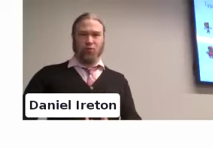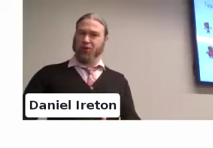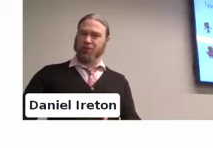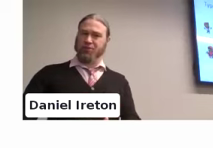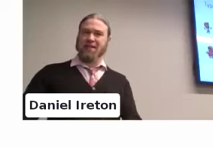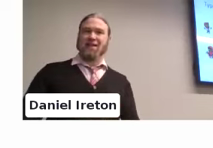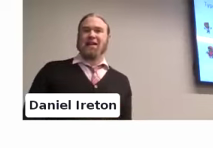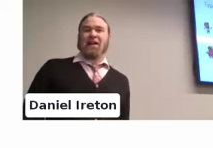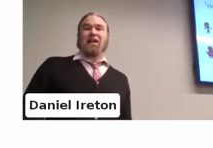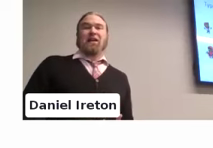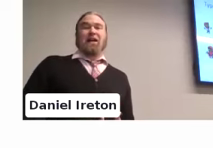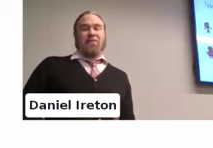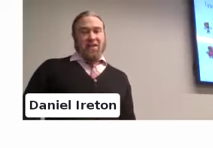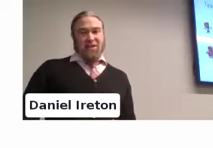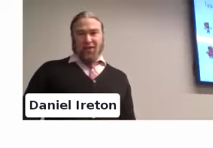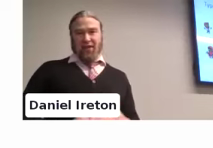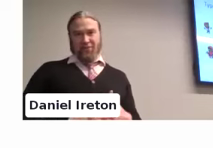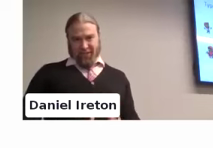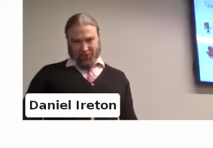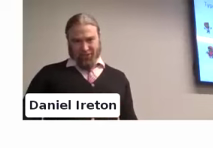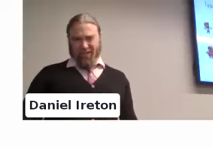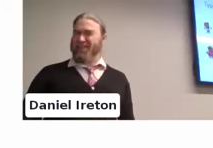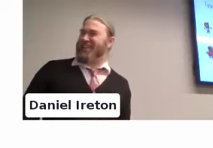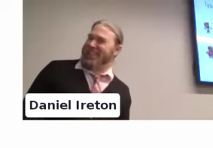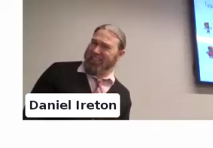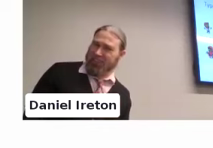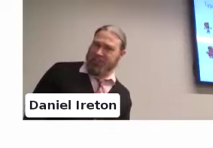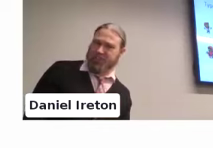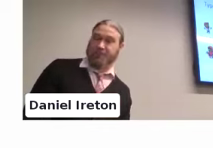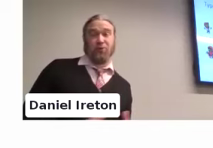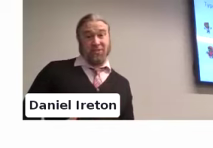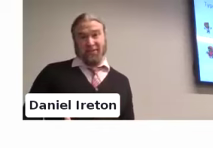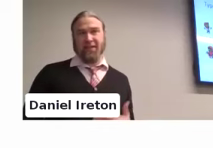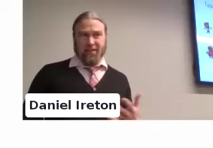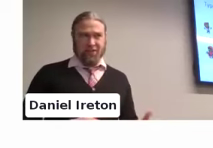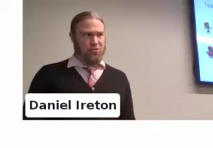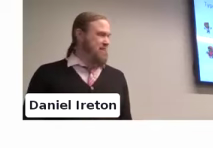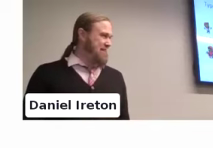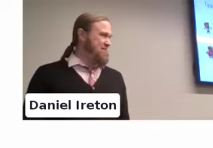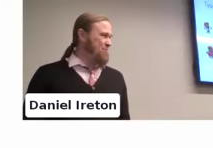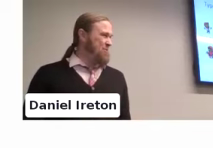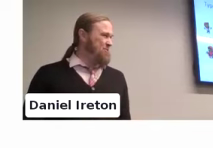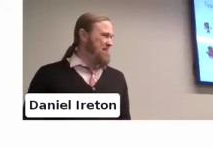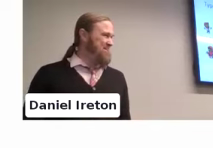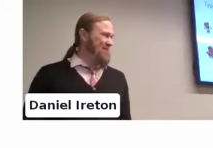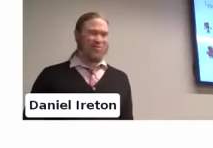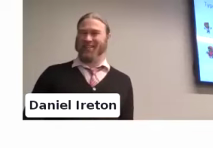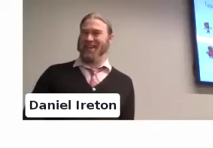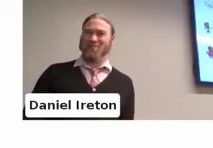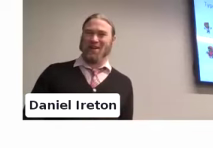In the lower right you see the achievers, they are the ones that are trying to win the game. They are acting but acting on the world. And then you have the killers.